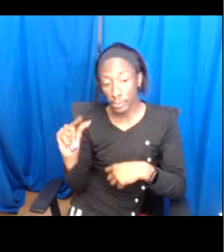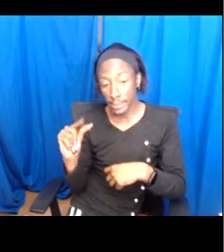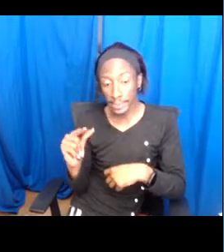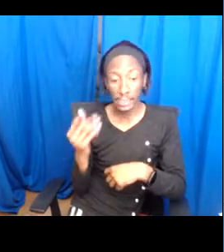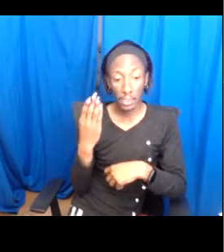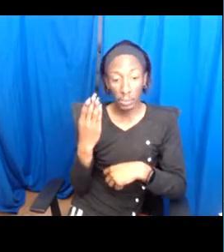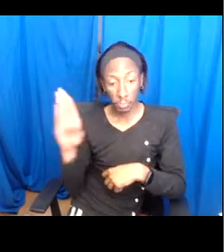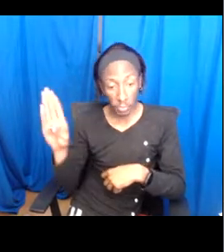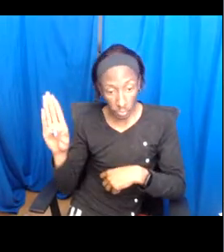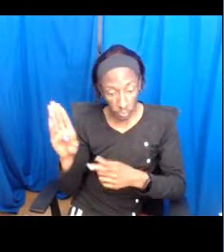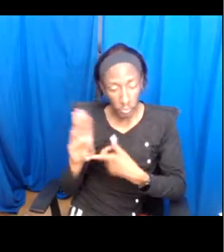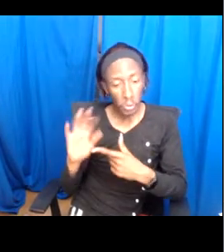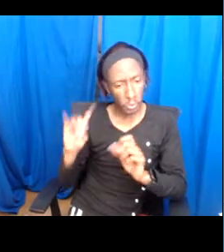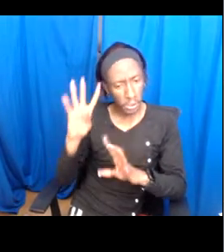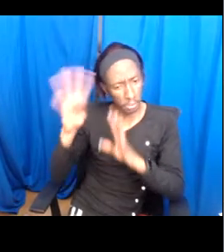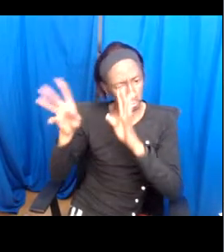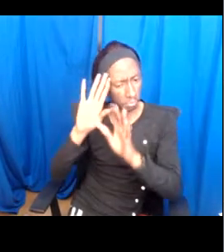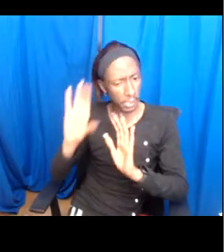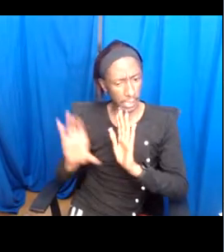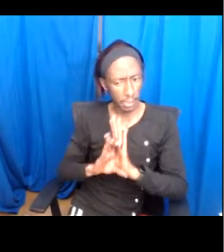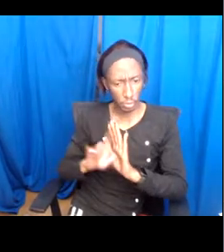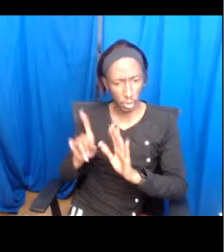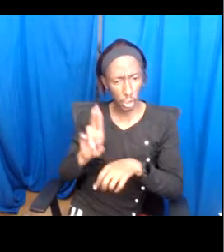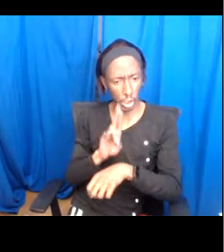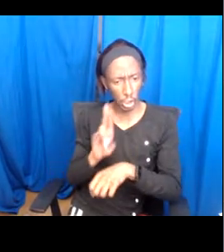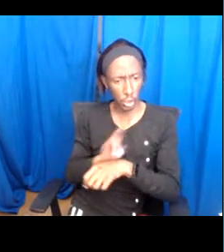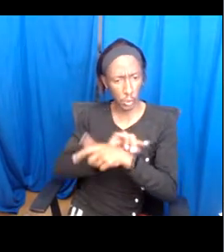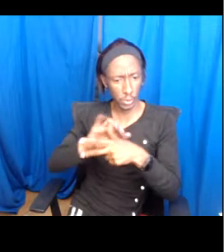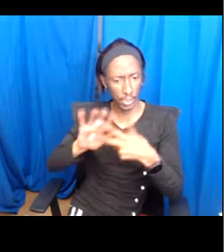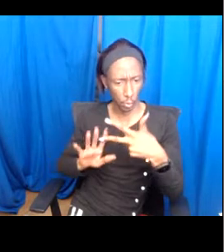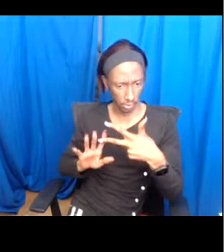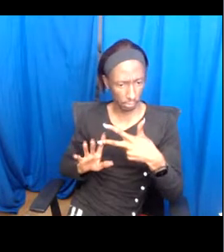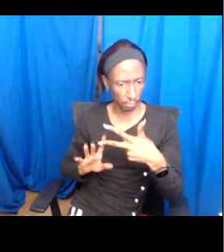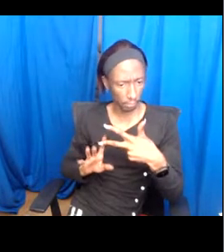We can make up images that use just those three bands. And so you can think of it this way.